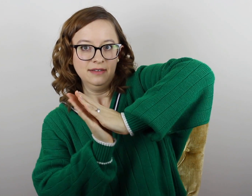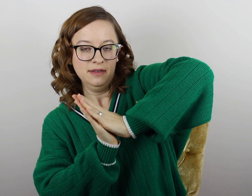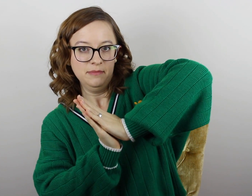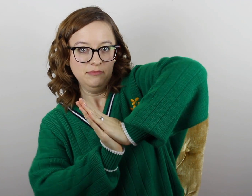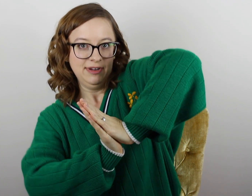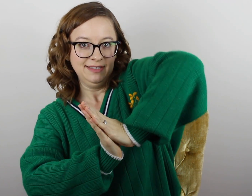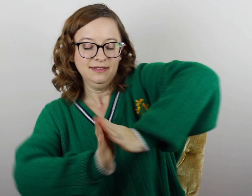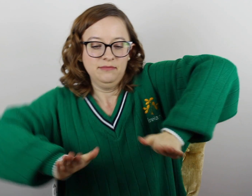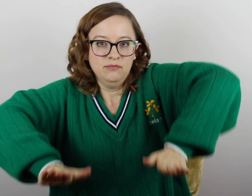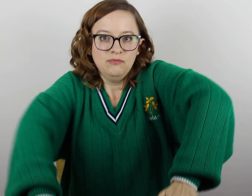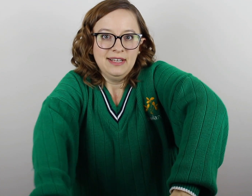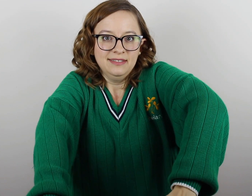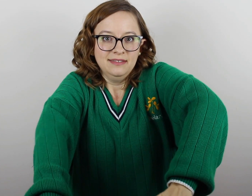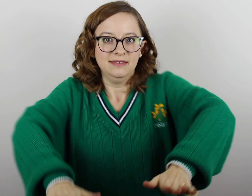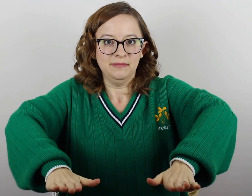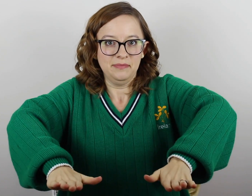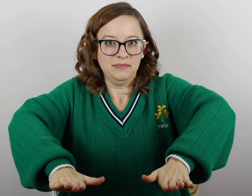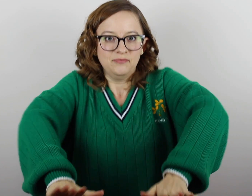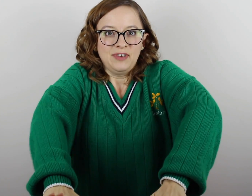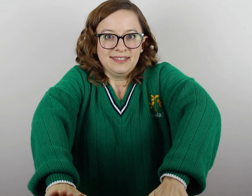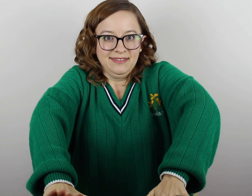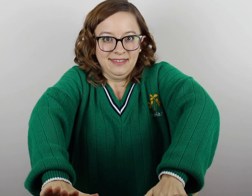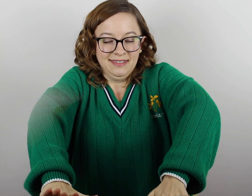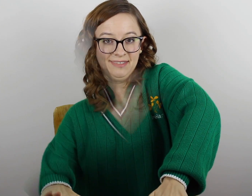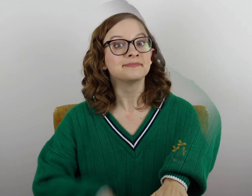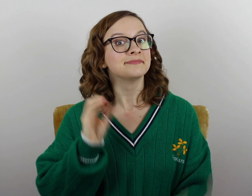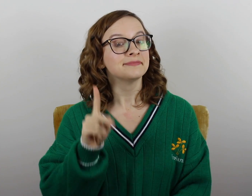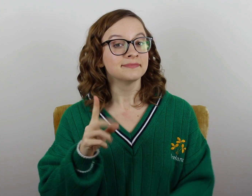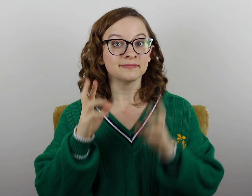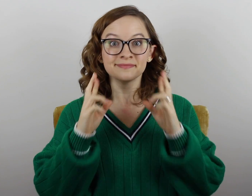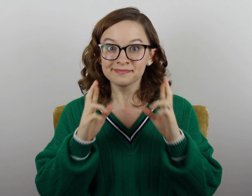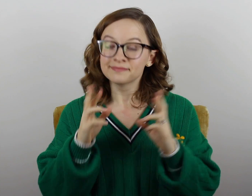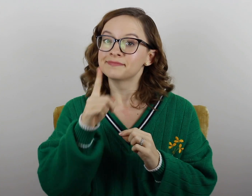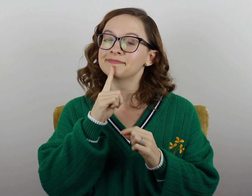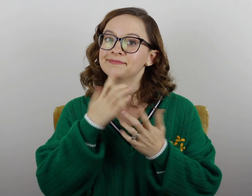So press your hand like so on the table. Just like this.